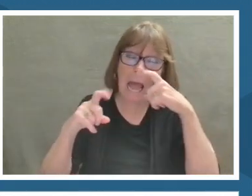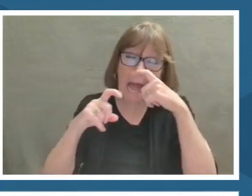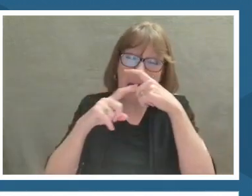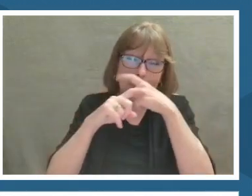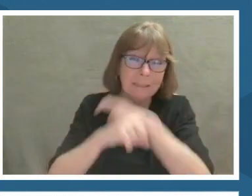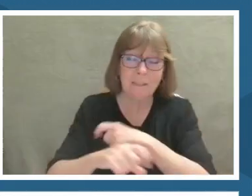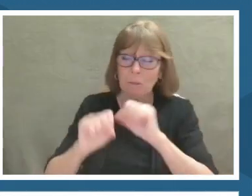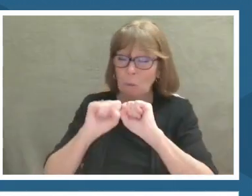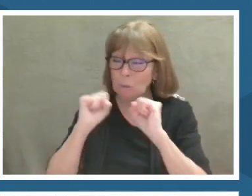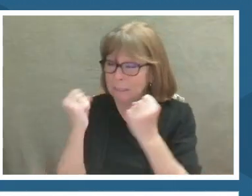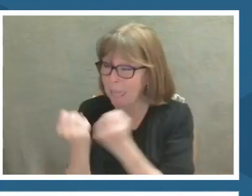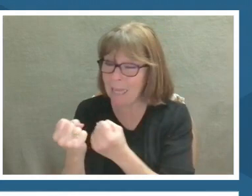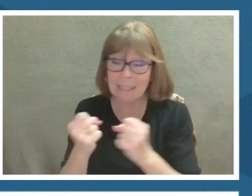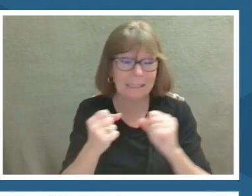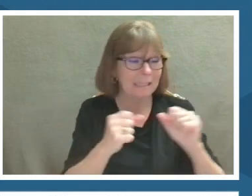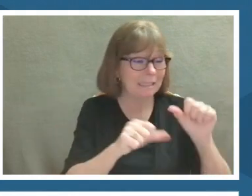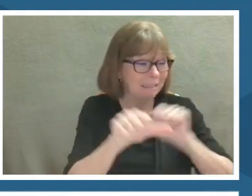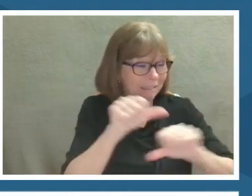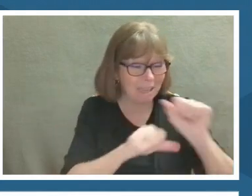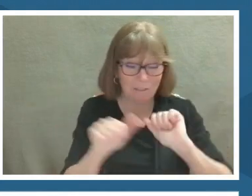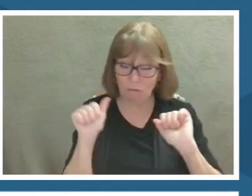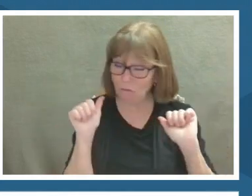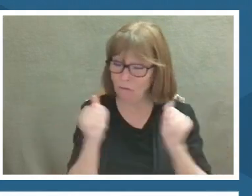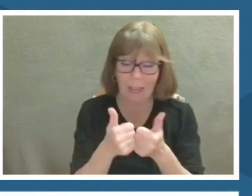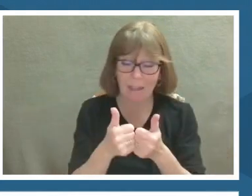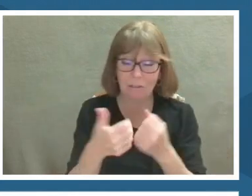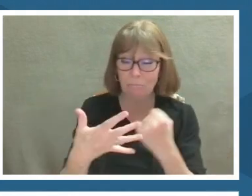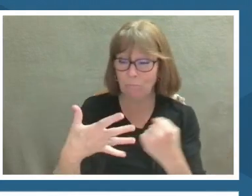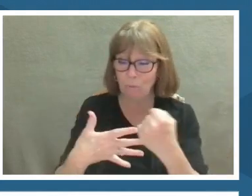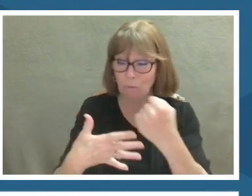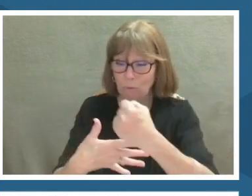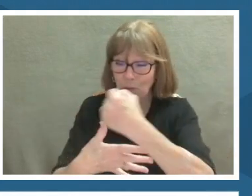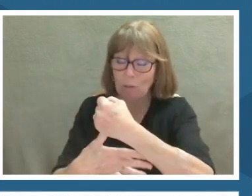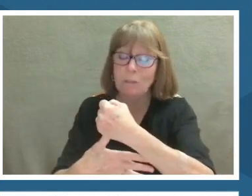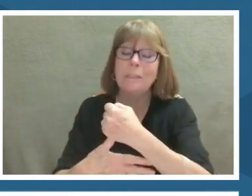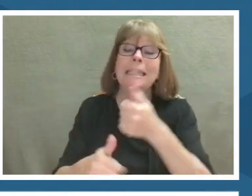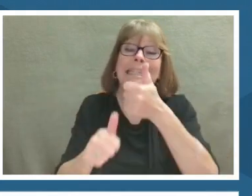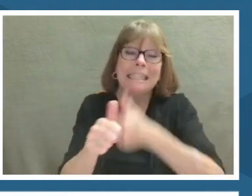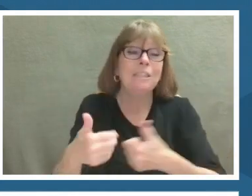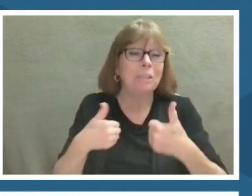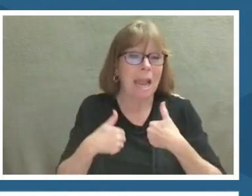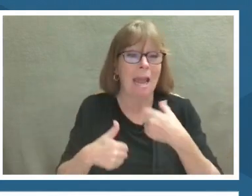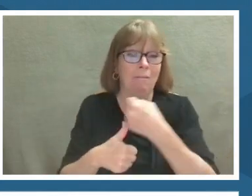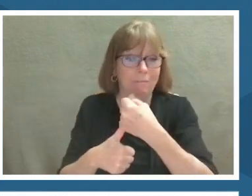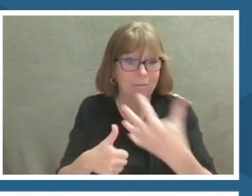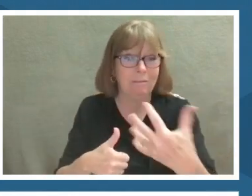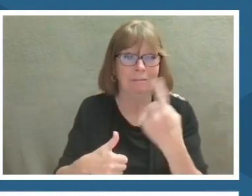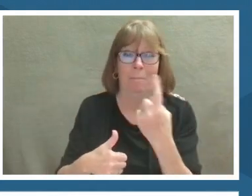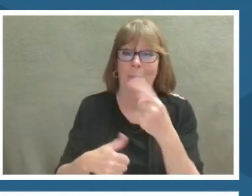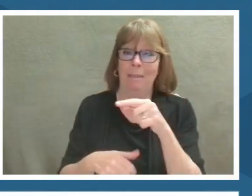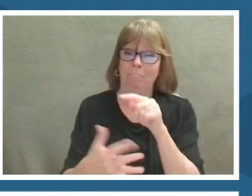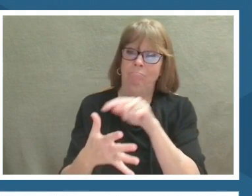priorities there are attributes that they have in common and they end up to be the